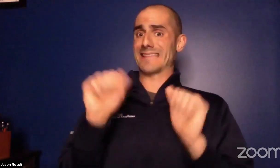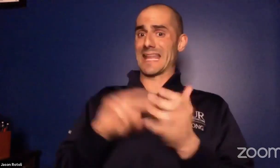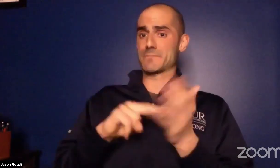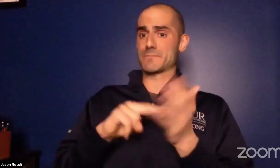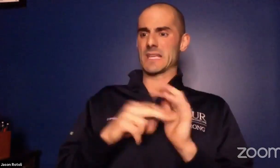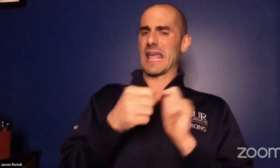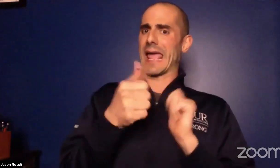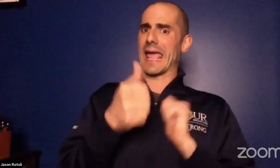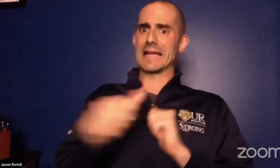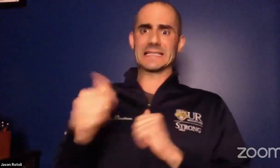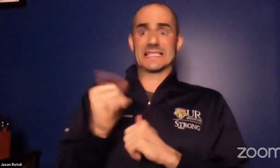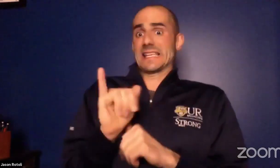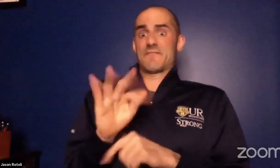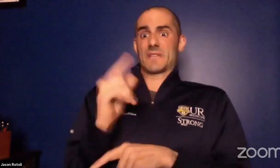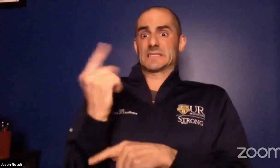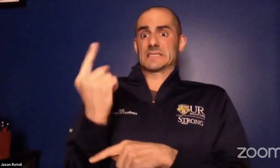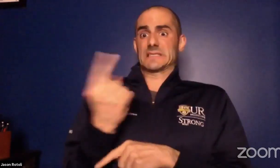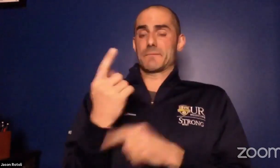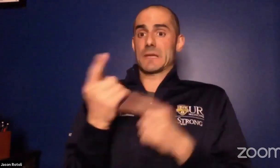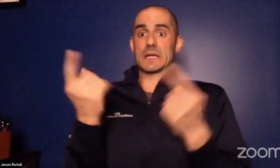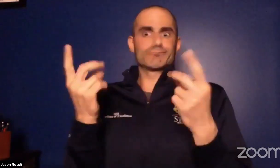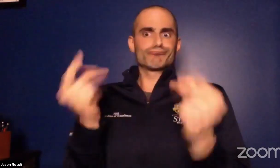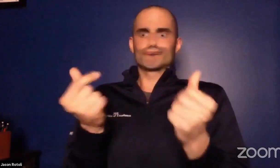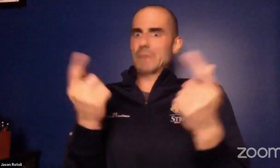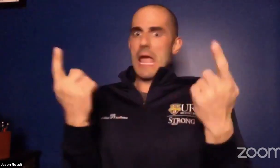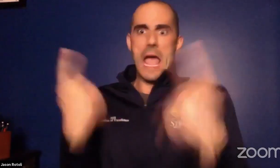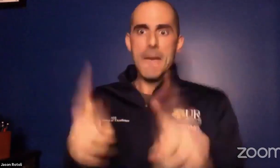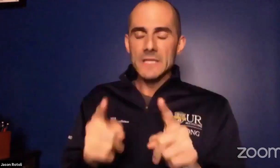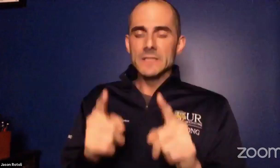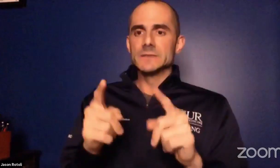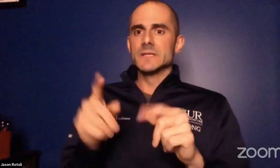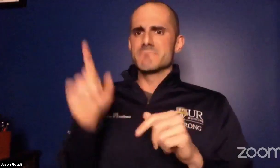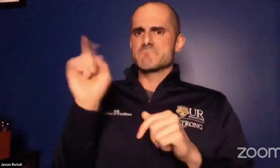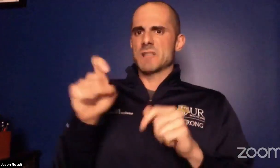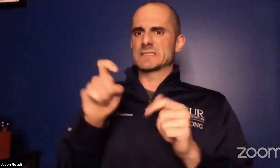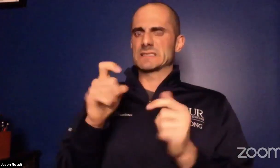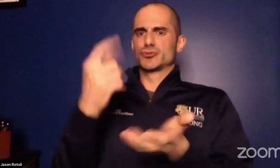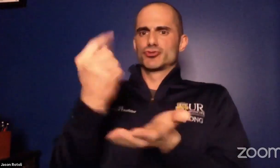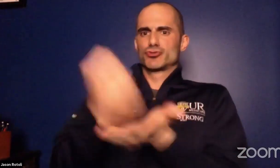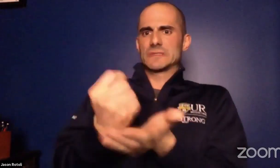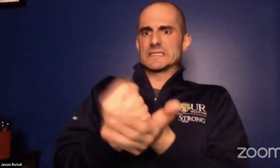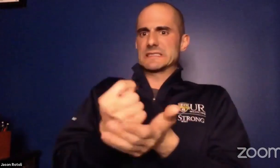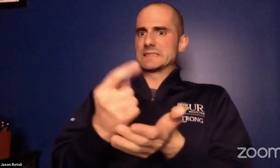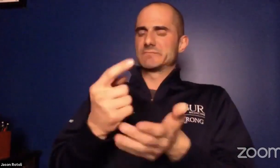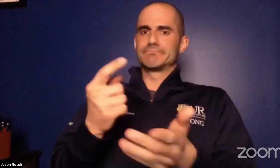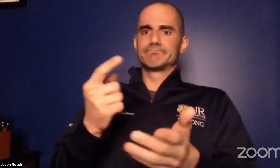It means any situation, a health situation, that causes your health to decline, to be